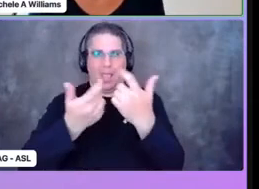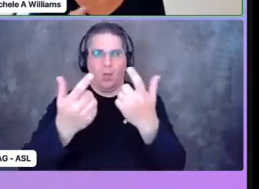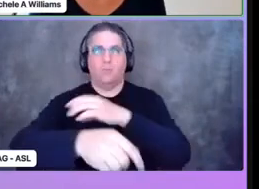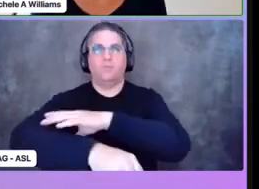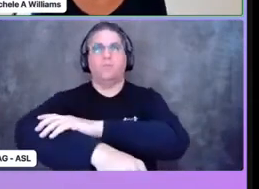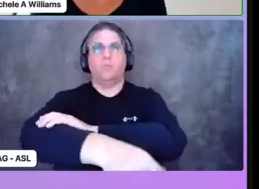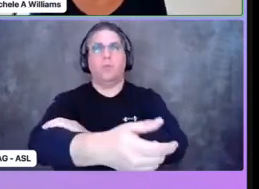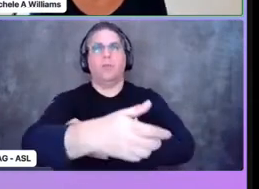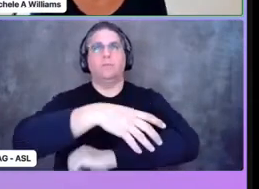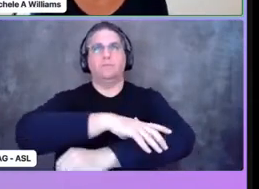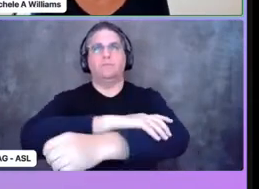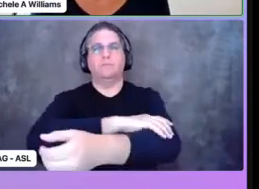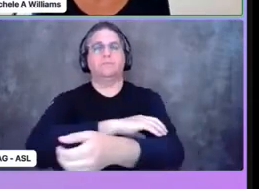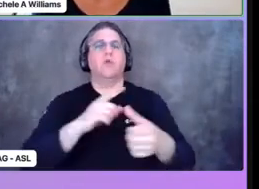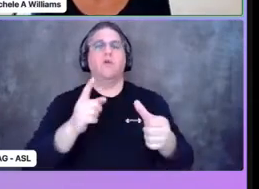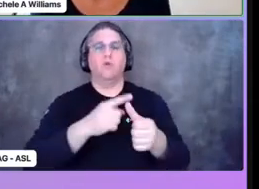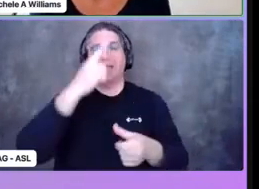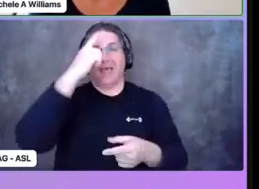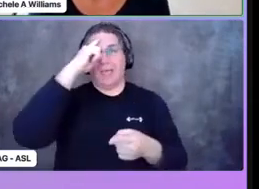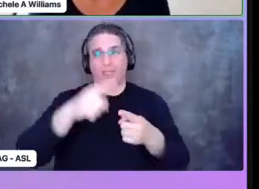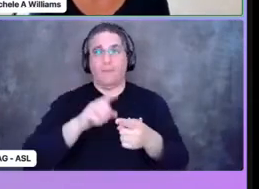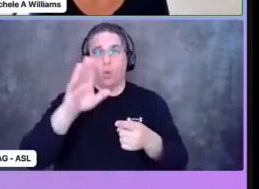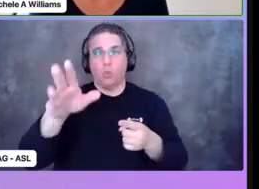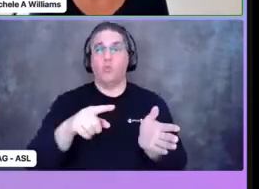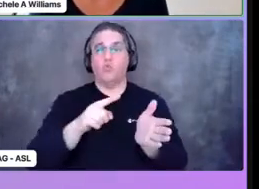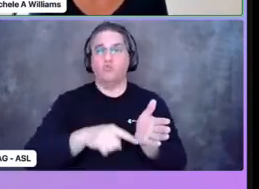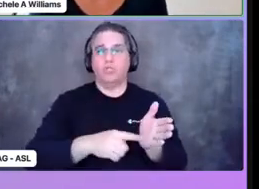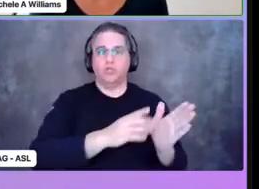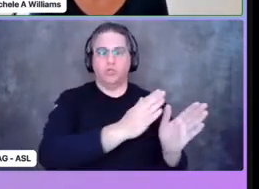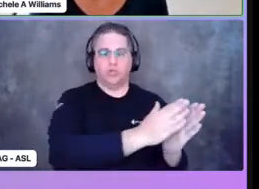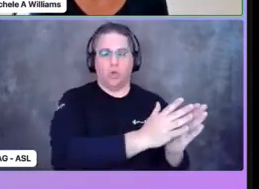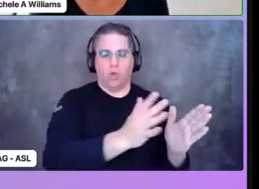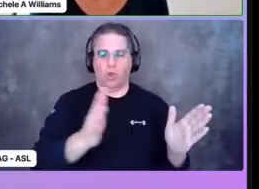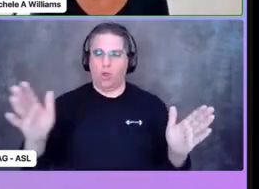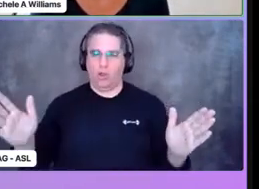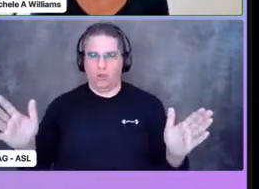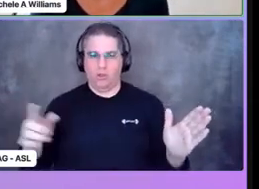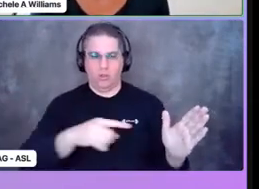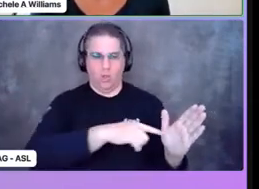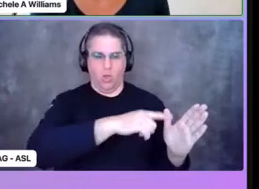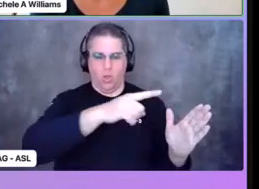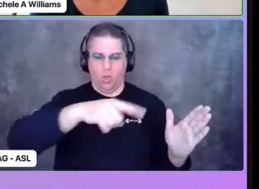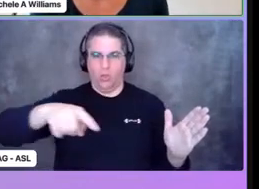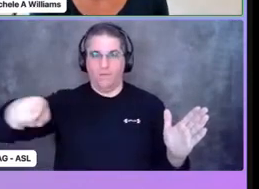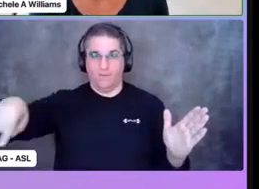Williams] There's a couple of ways to do that, one is to think about the entire